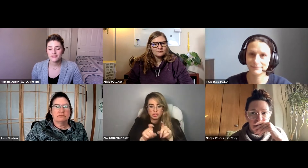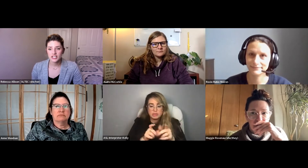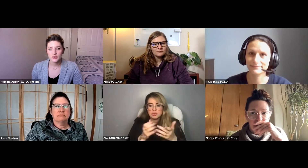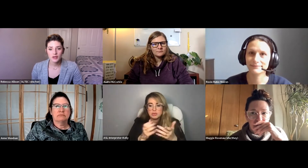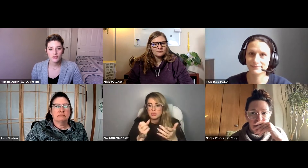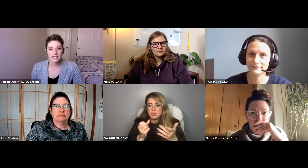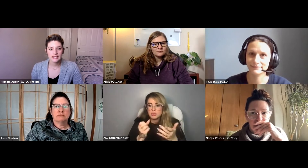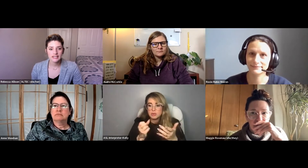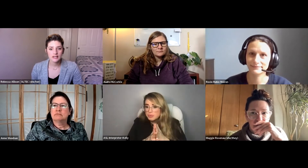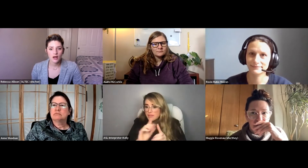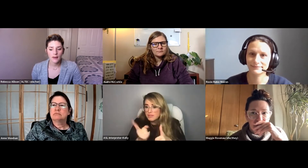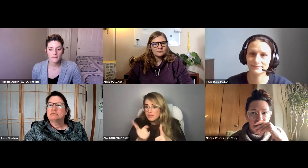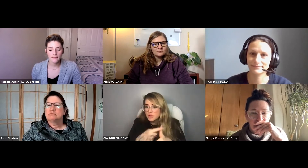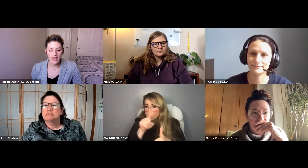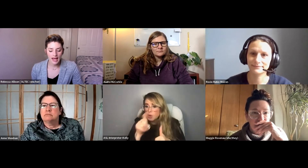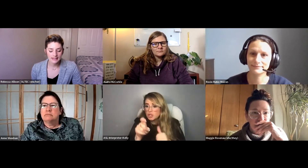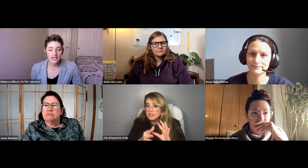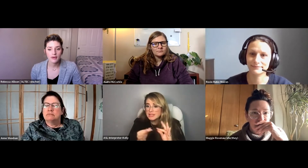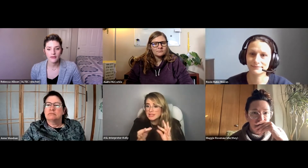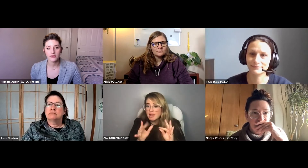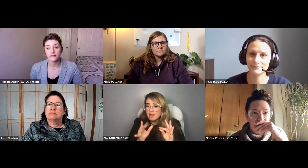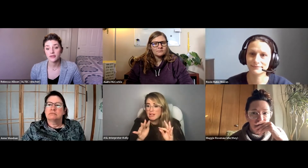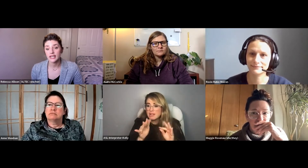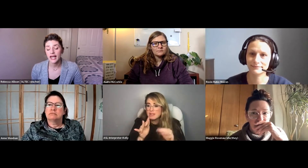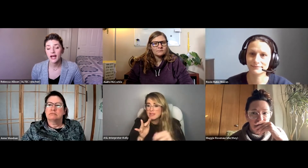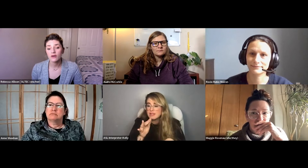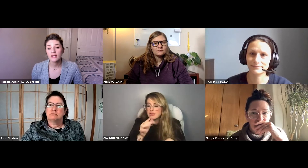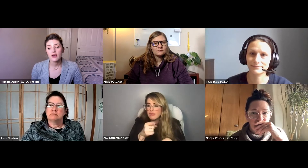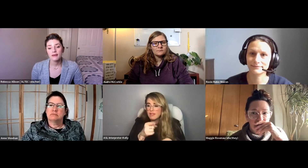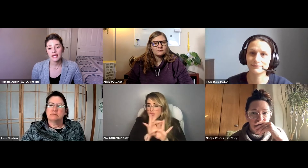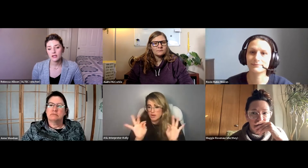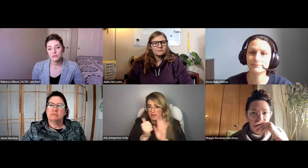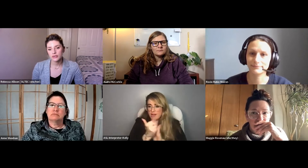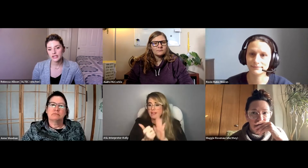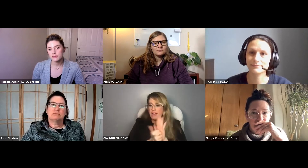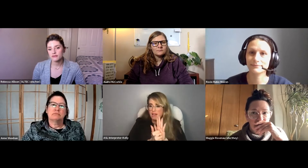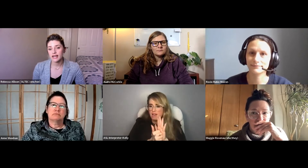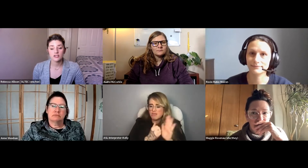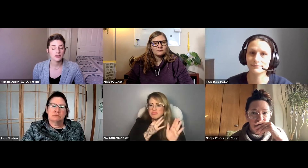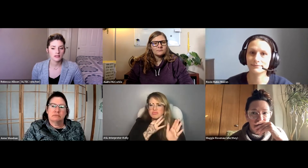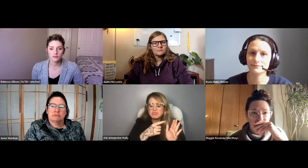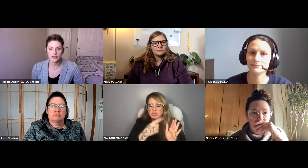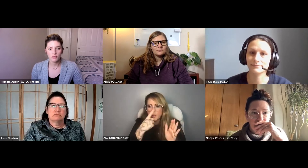first one was asking about the free account. Can you please provide just a little bit more